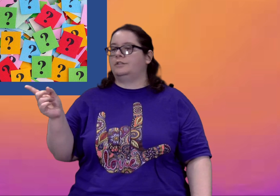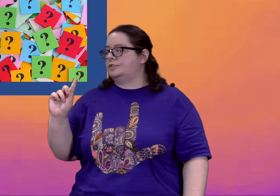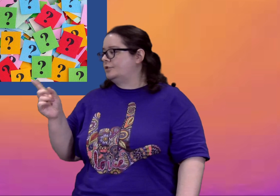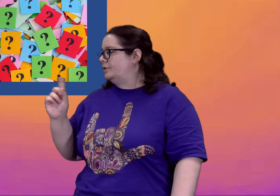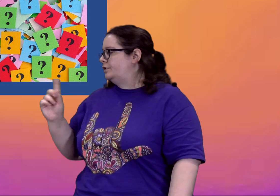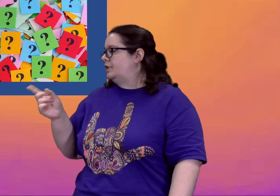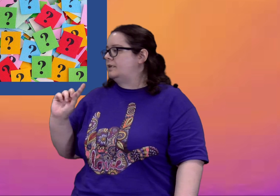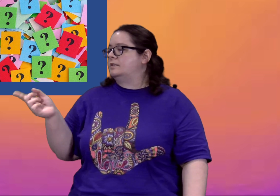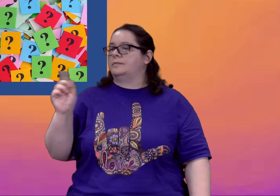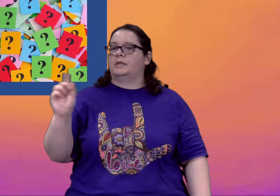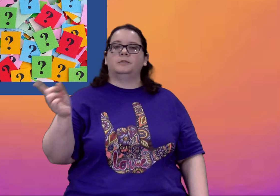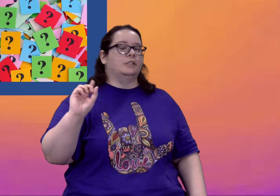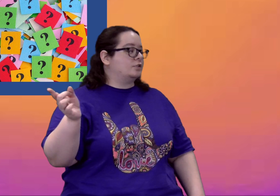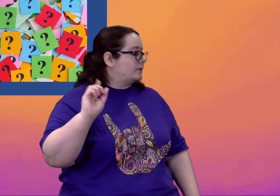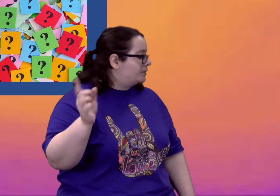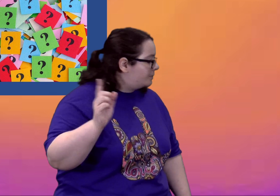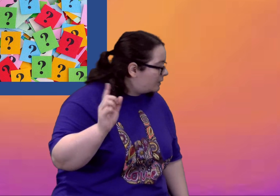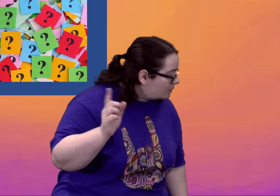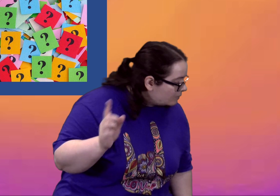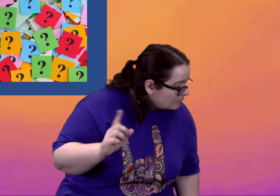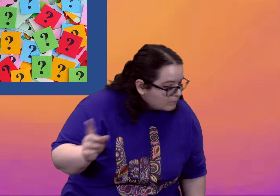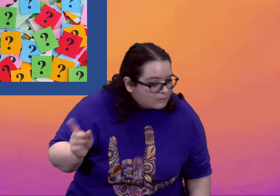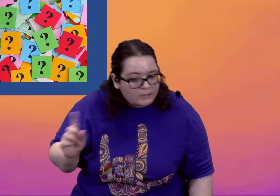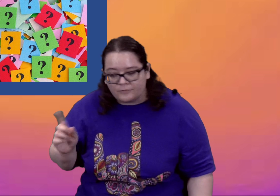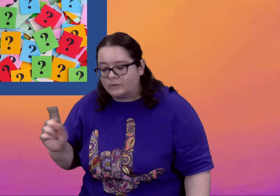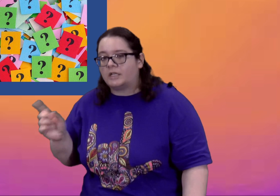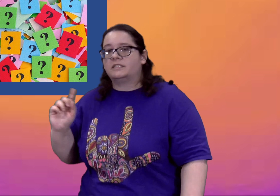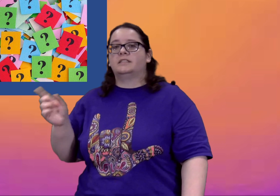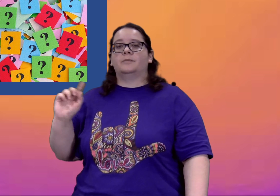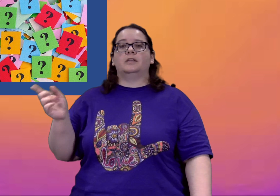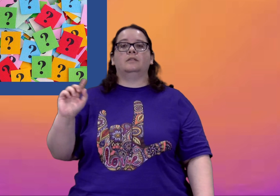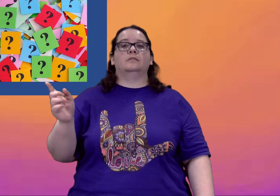you're just going to shake it. Sometimes you might look around a bit, like if you lost something.